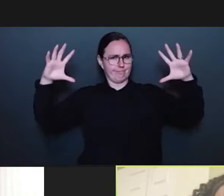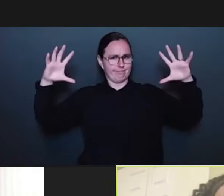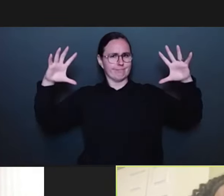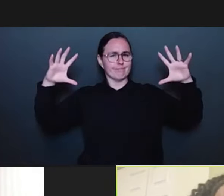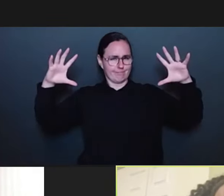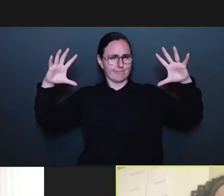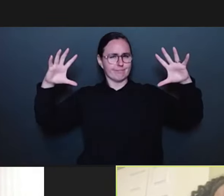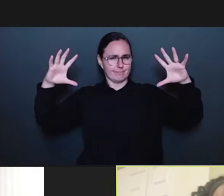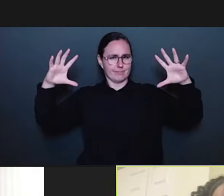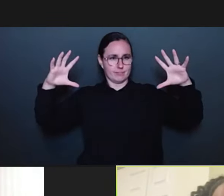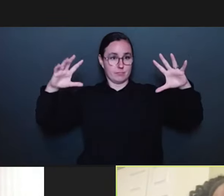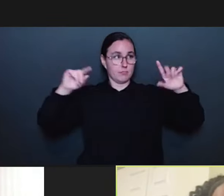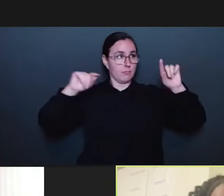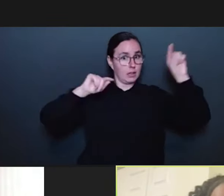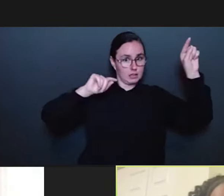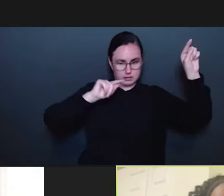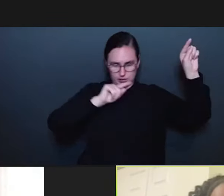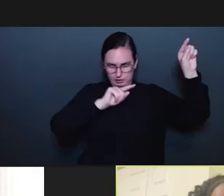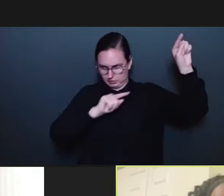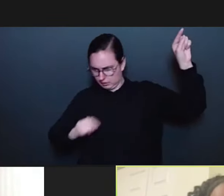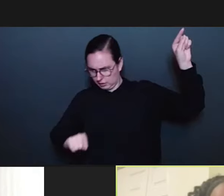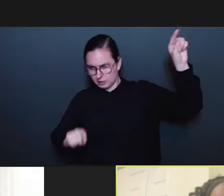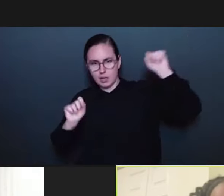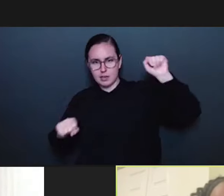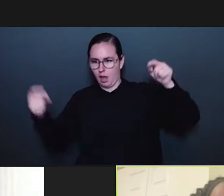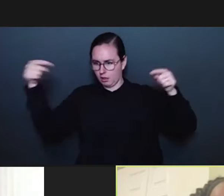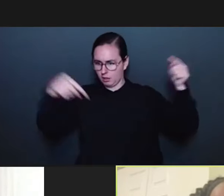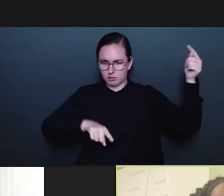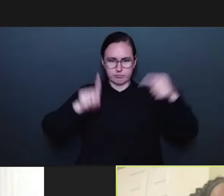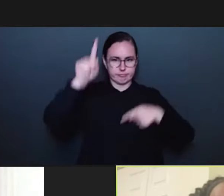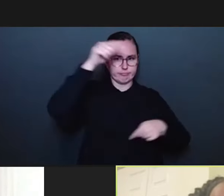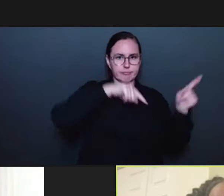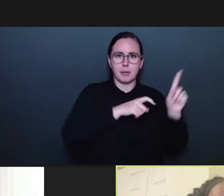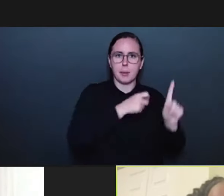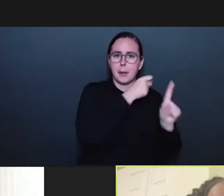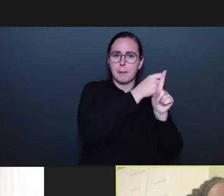interlinked and we keep talking about a holistic way of approaching it. At the same time,